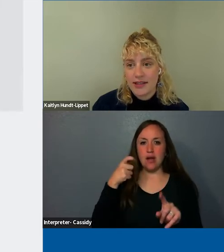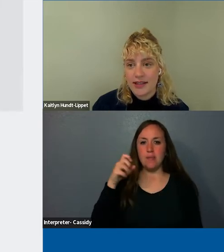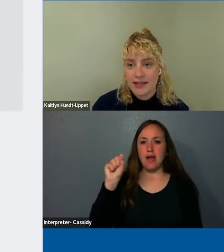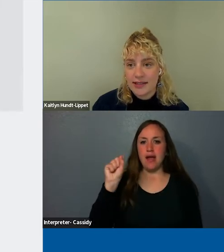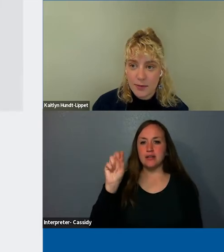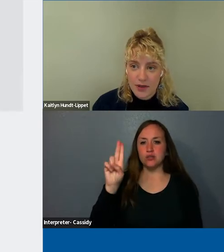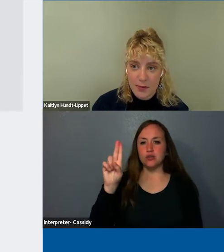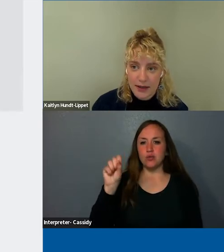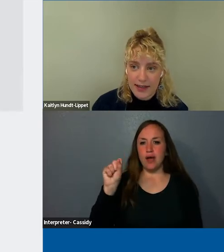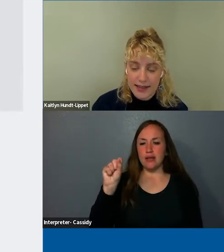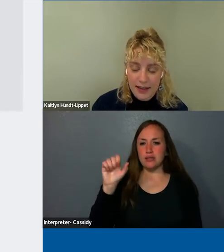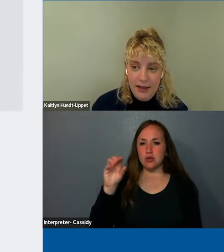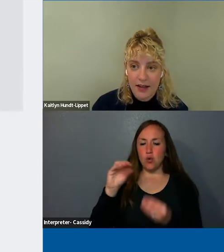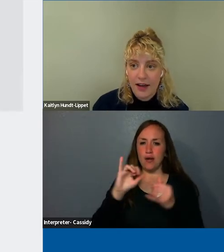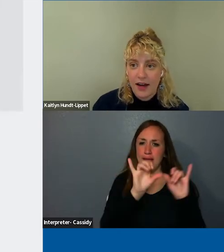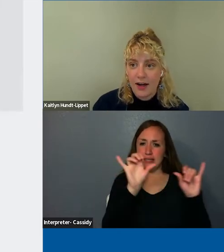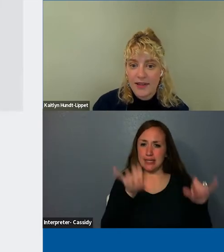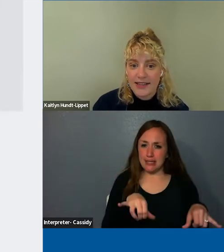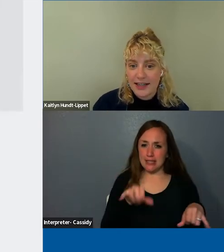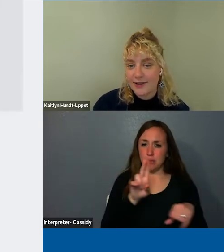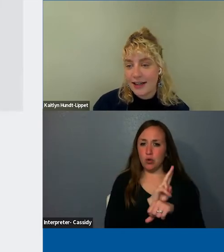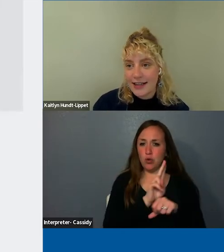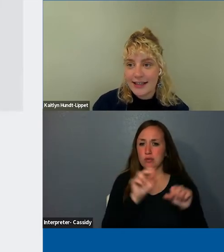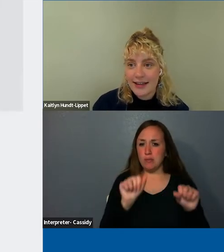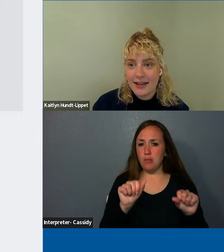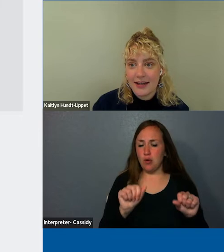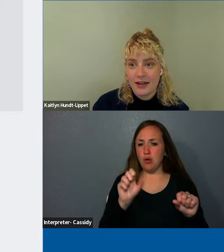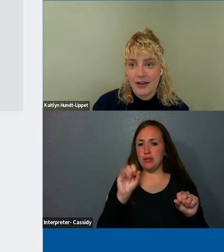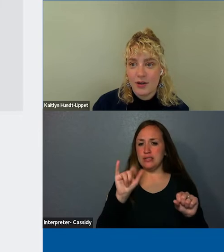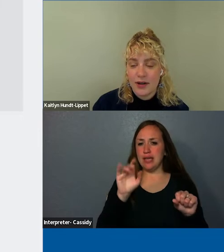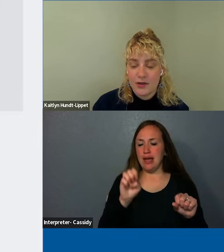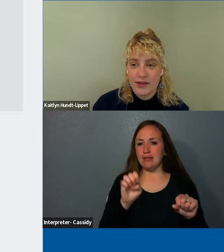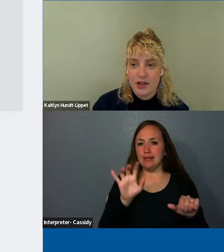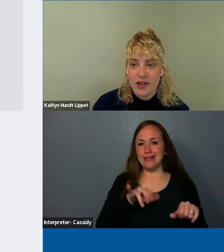which is the System Usability Scale. This is kind of that classic thing in UX research